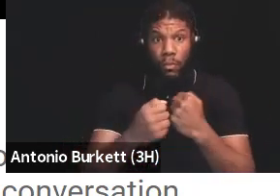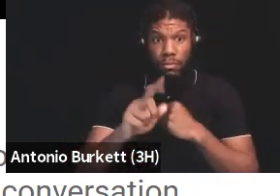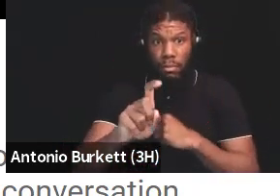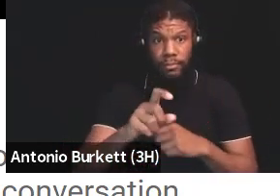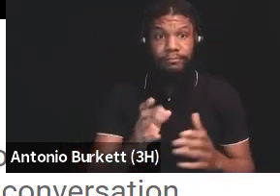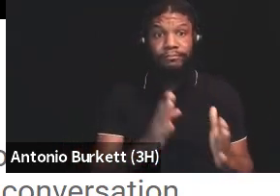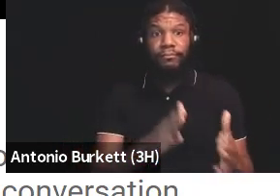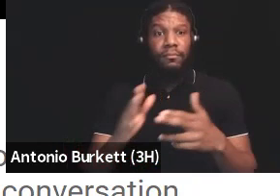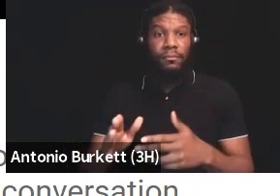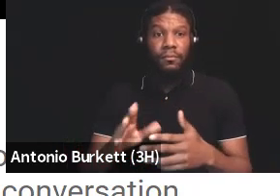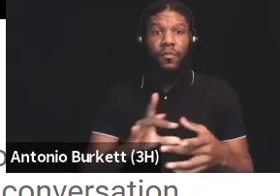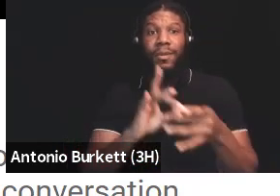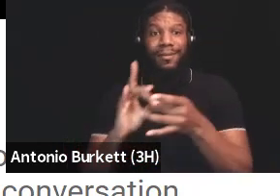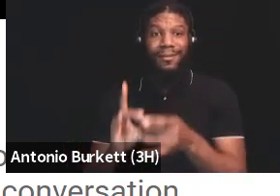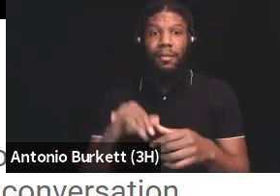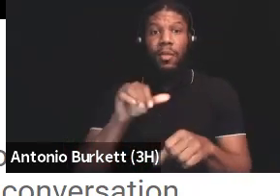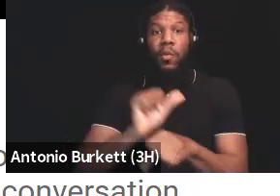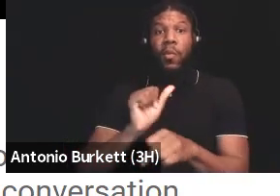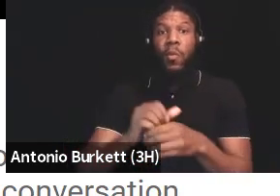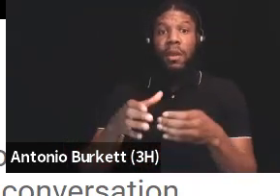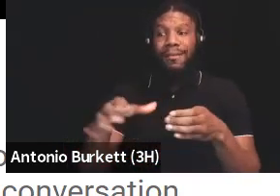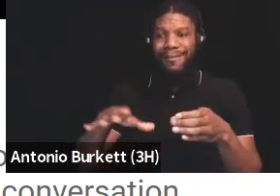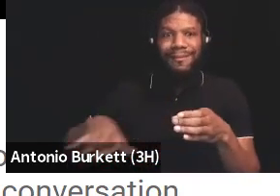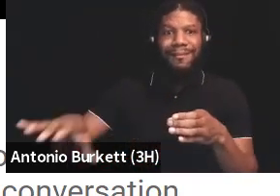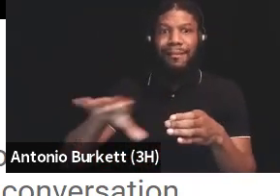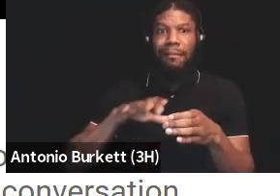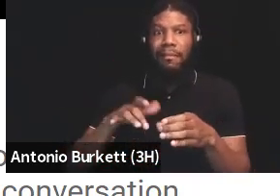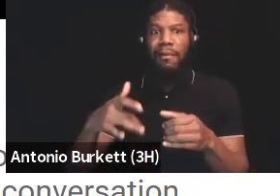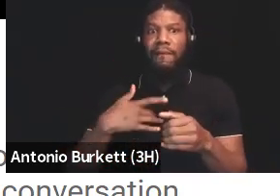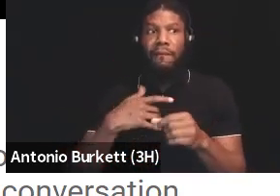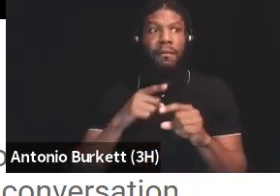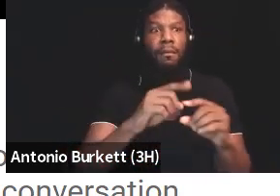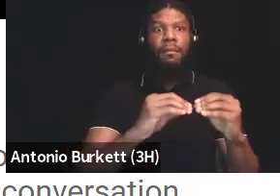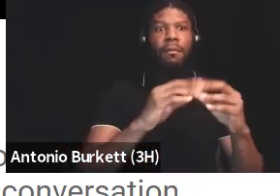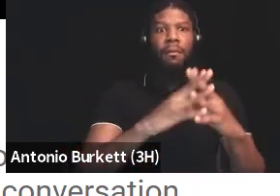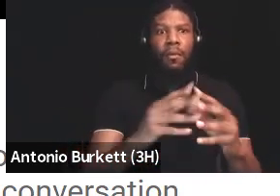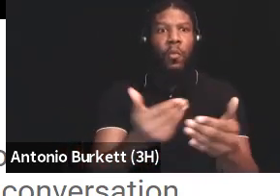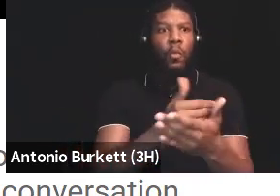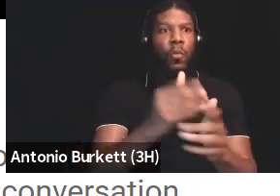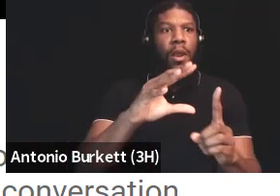is work in the third spaces threatened by emerging organizational cultures or structures? And then